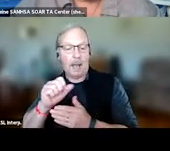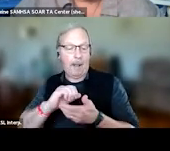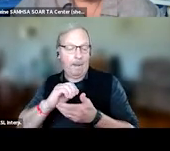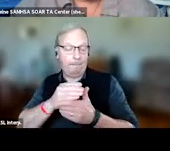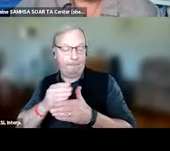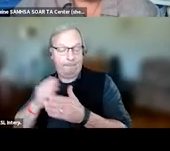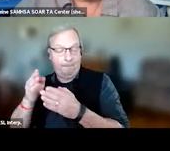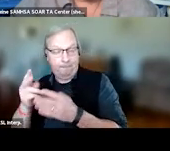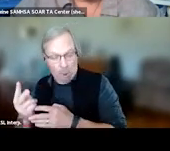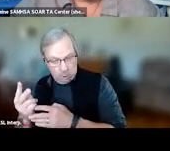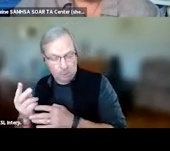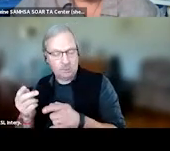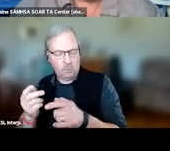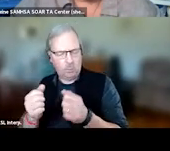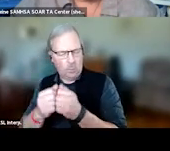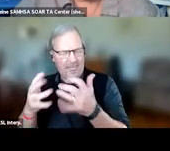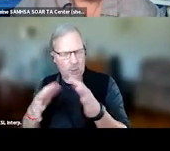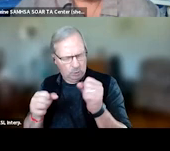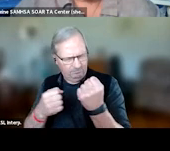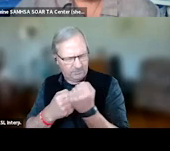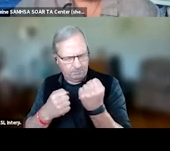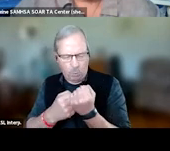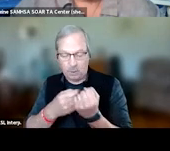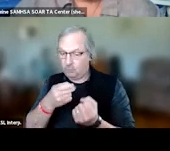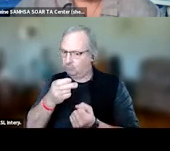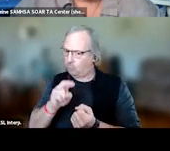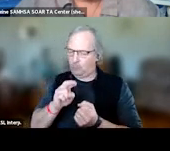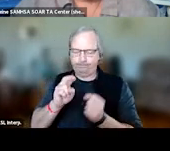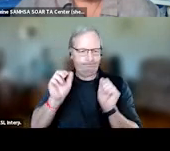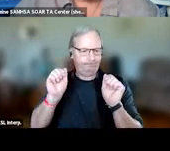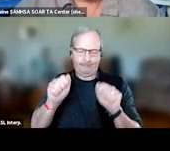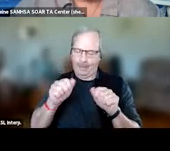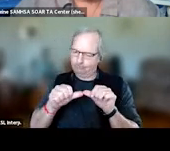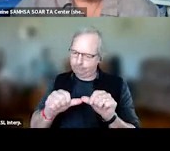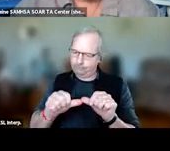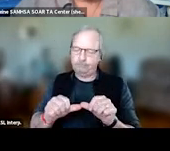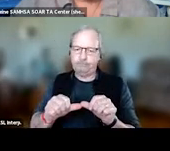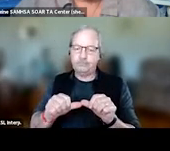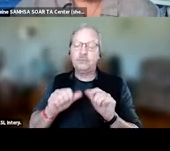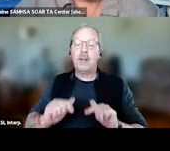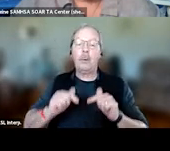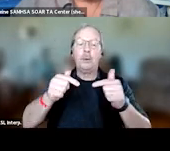who without your supports, SOAR would not be possible. So I'll turn it over, back over to Pam,